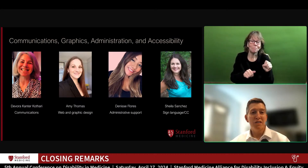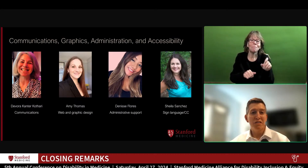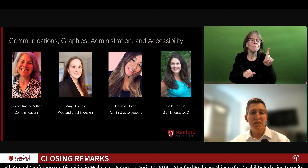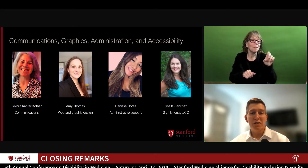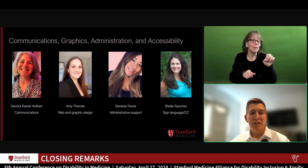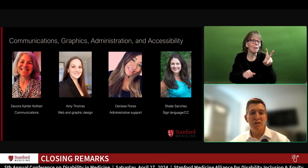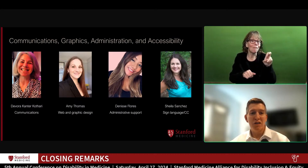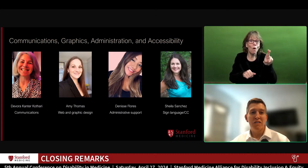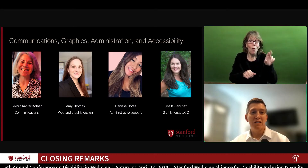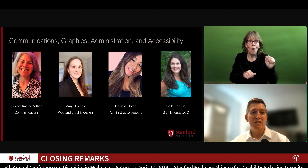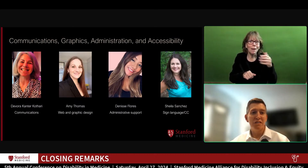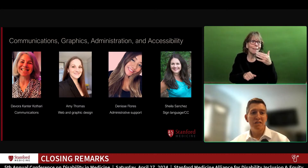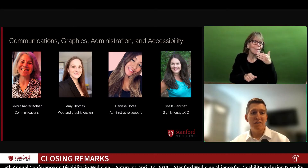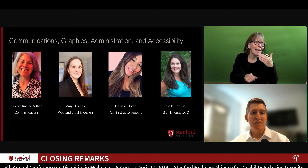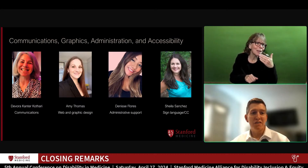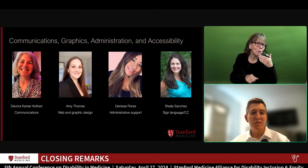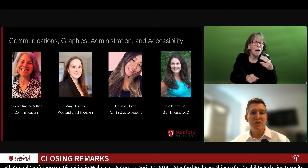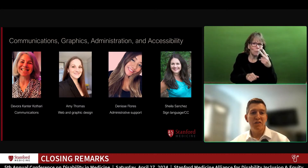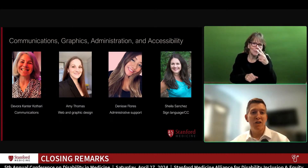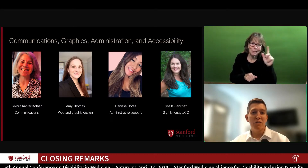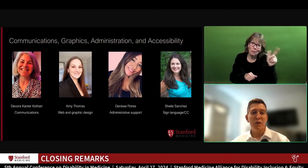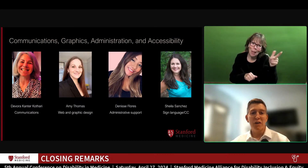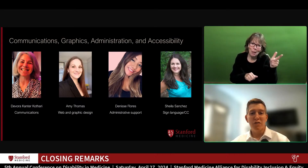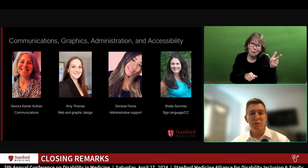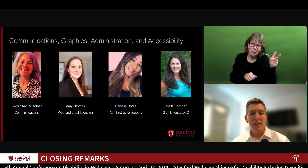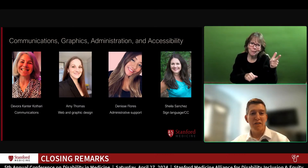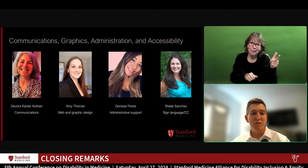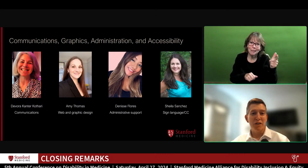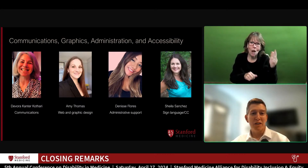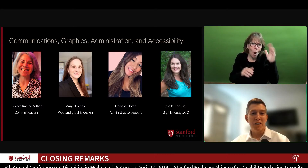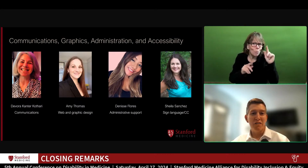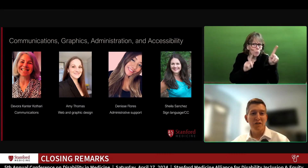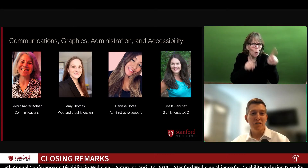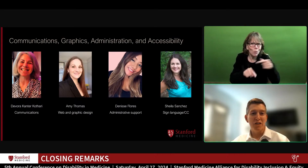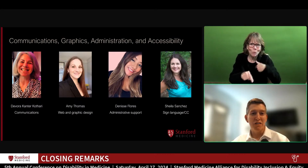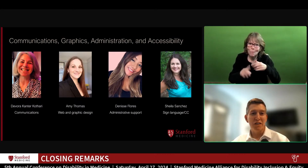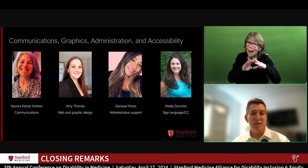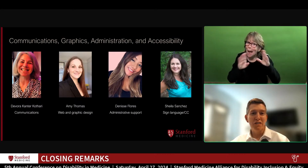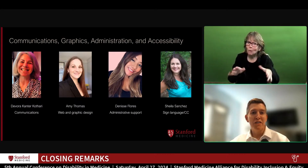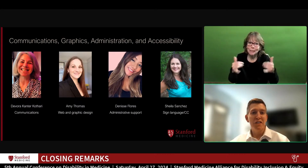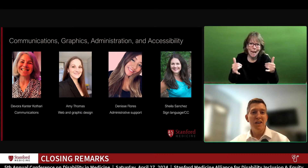I'll see you later on, hopefully you're on your way over to my house right now for a cocktail.